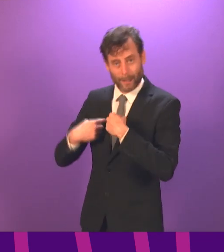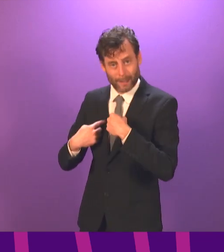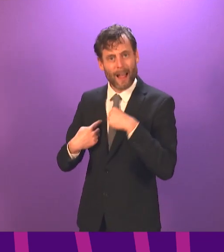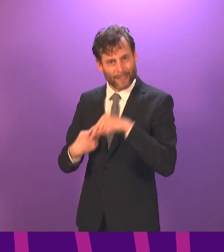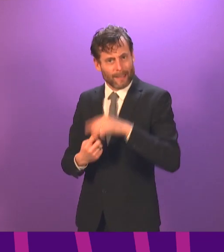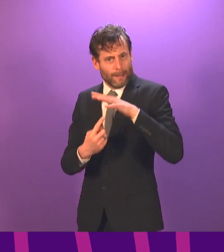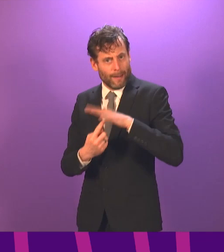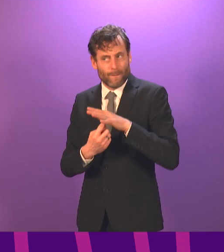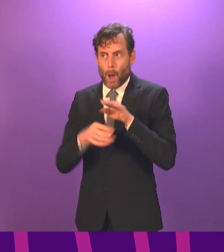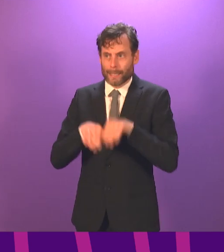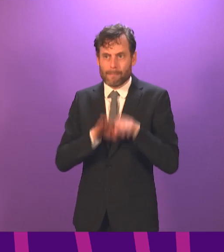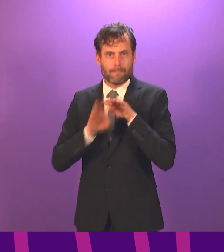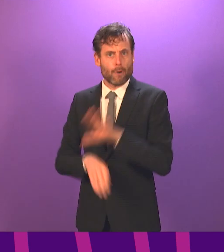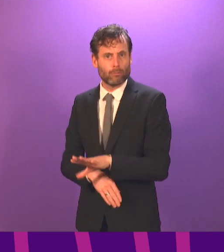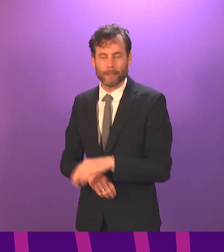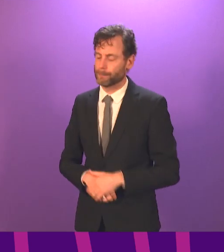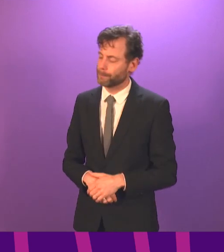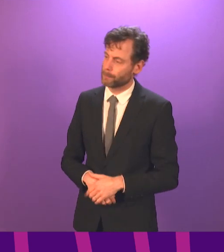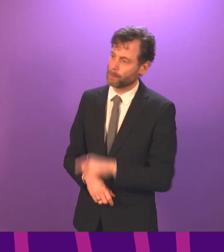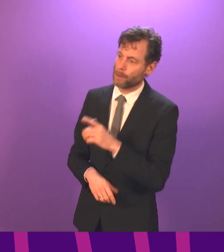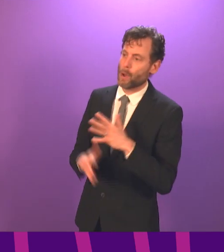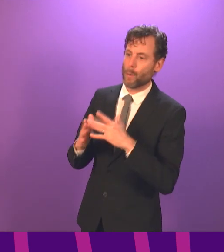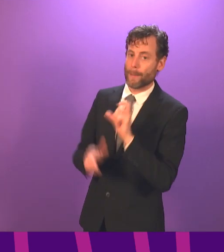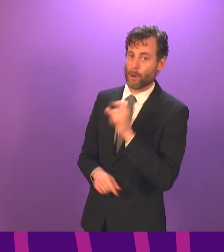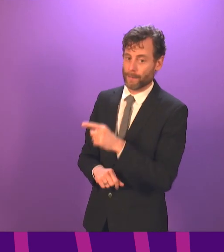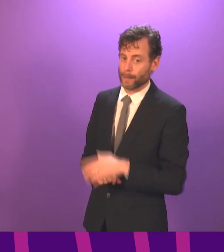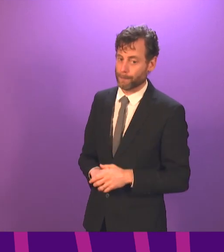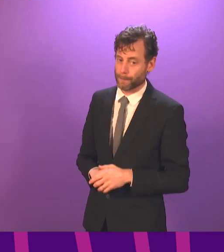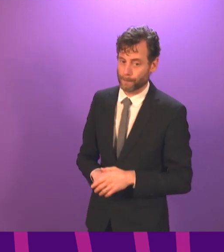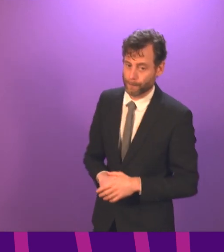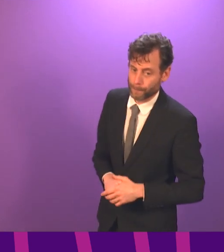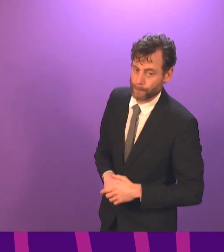Willie Coffey (Kilmarnock and Irvine Valley) (SNP):